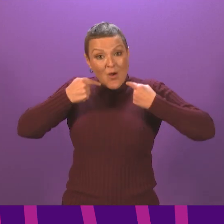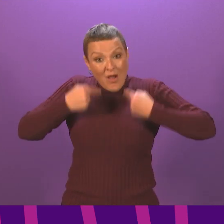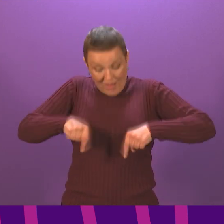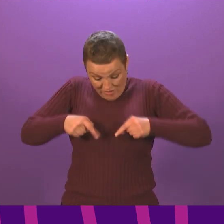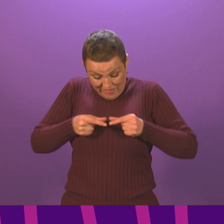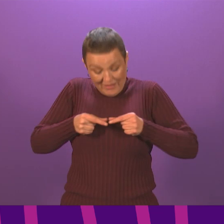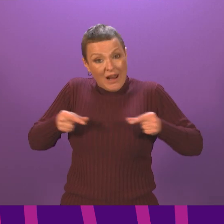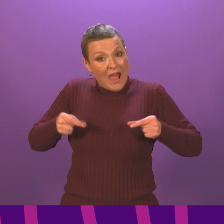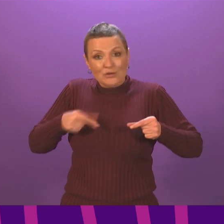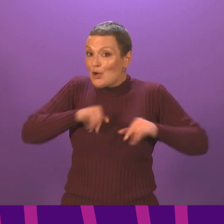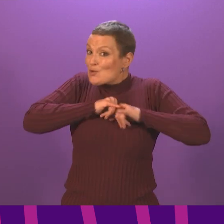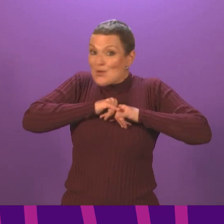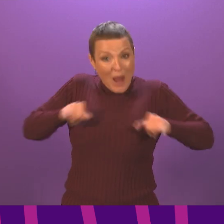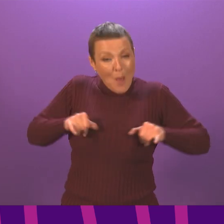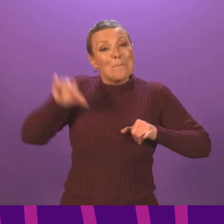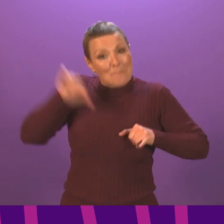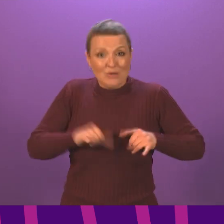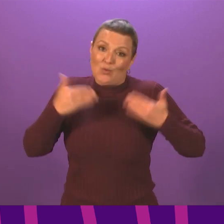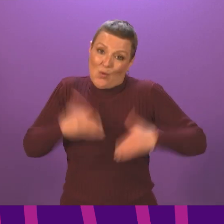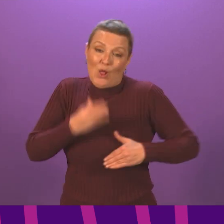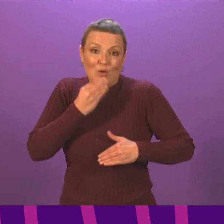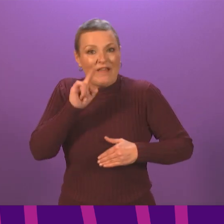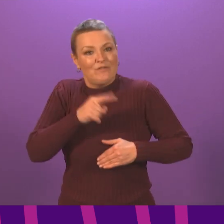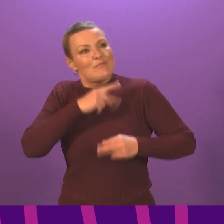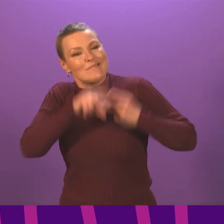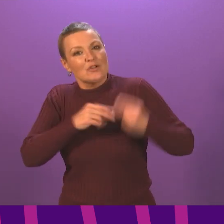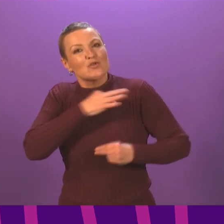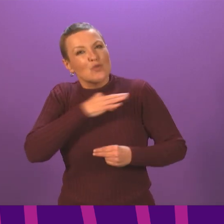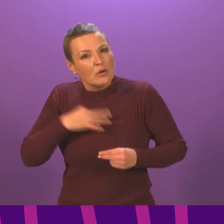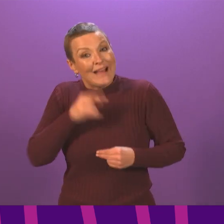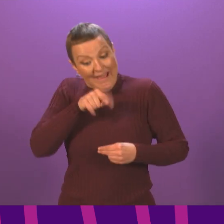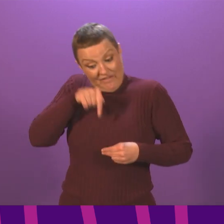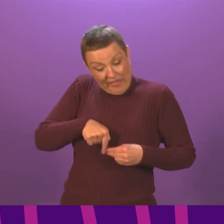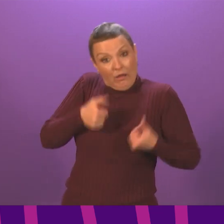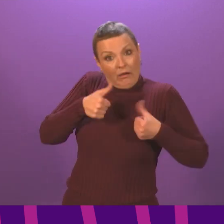authorisation of the non-clinical use of lateral flow testing. However that consideration and